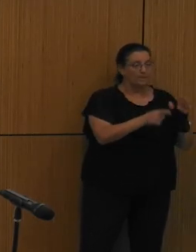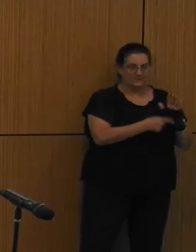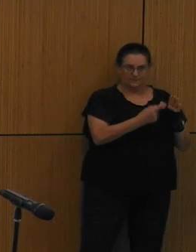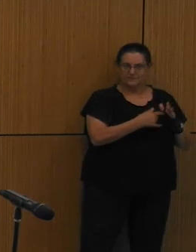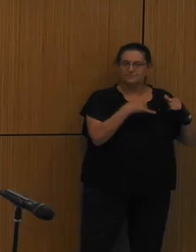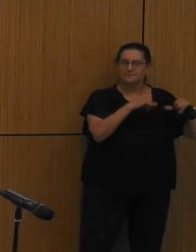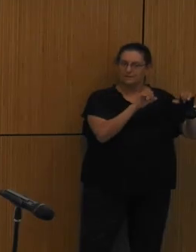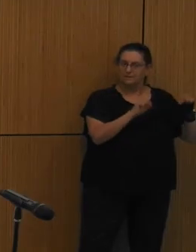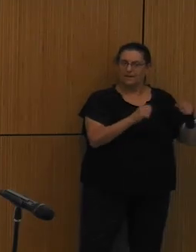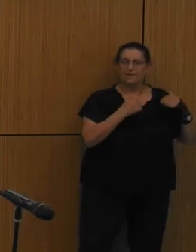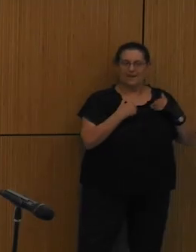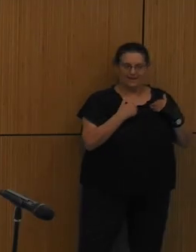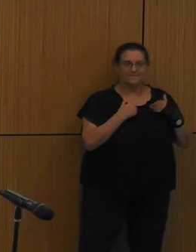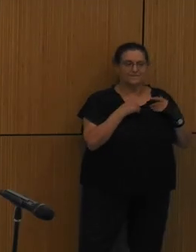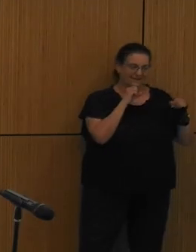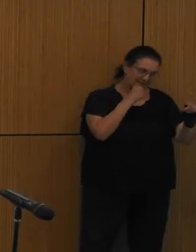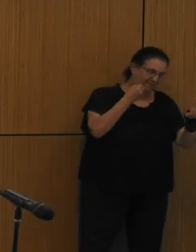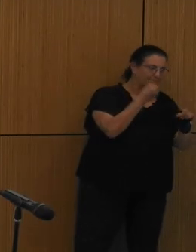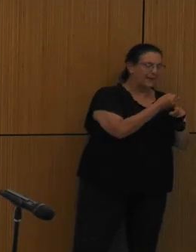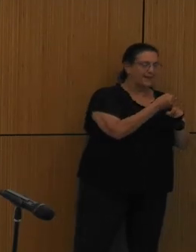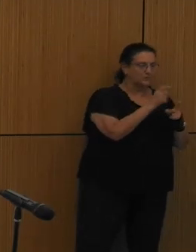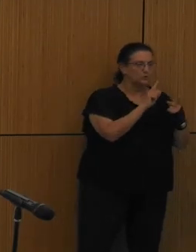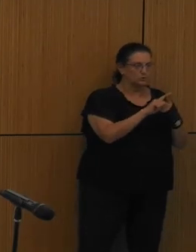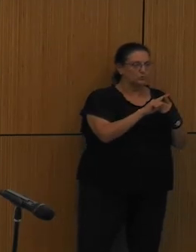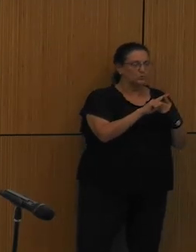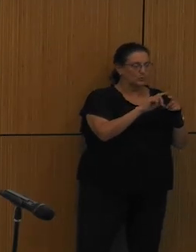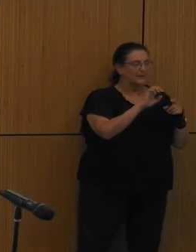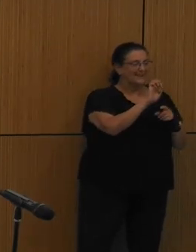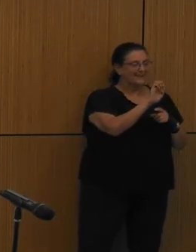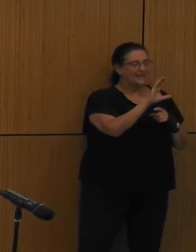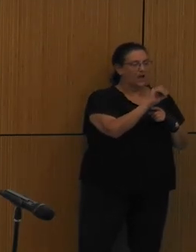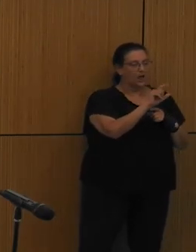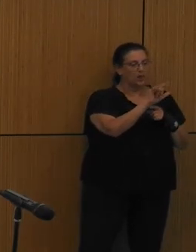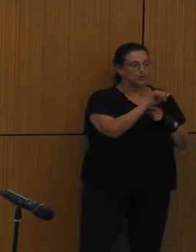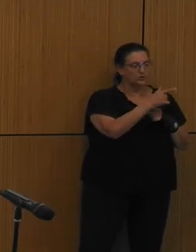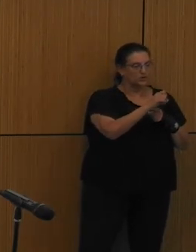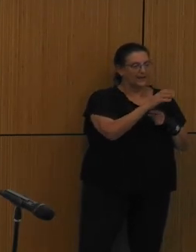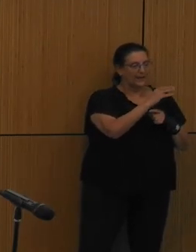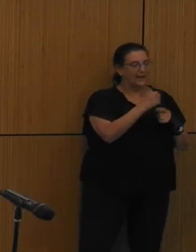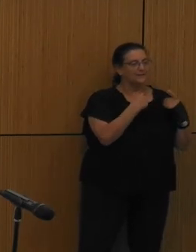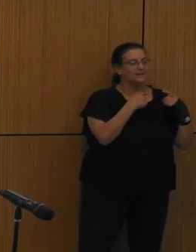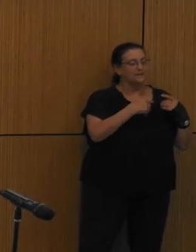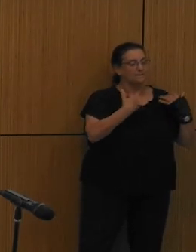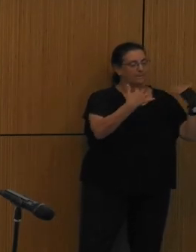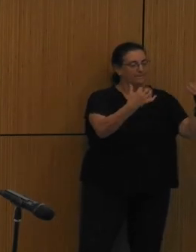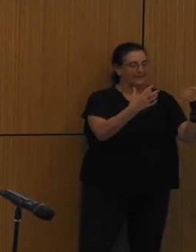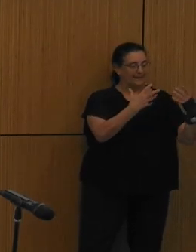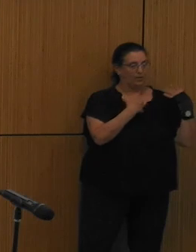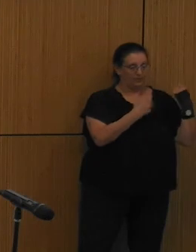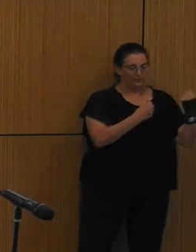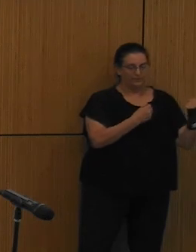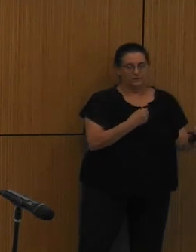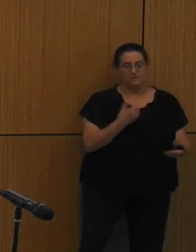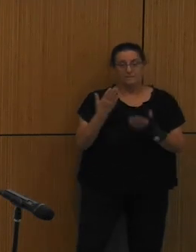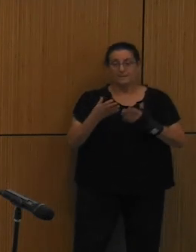meaningful impacts for ecology and public health. Typical drinking water, limit for a pollutant might be ten parts per billion.